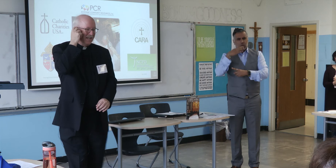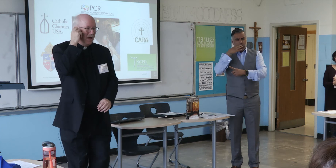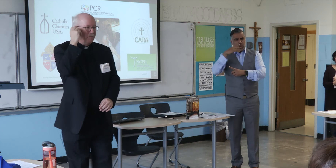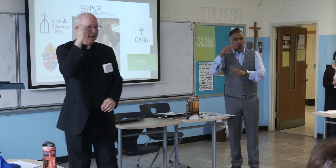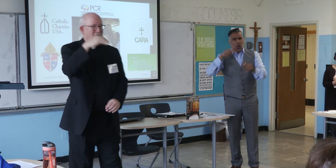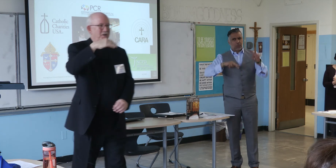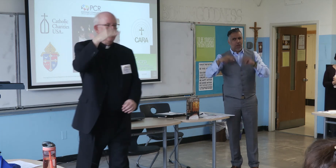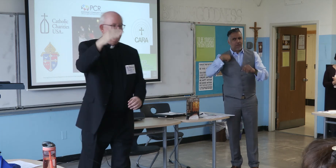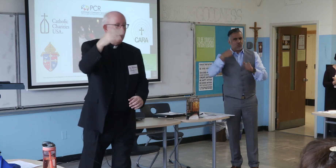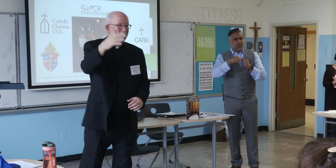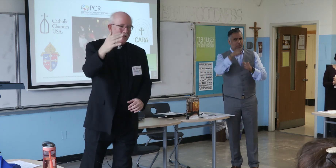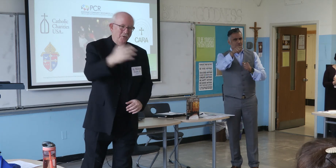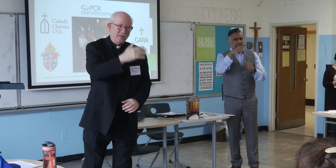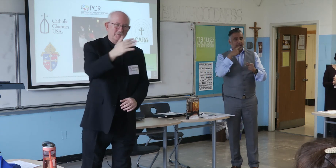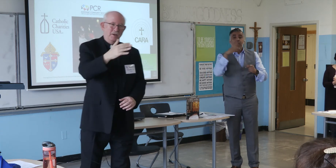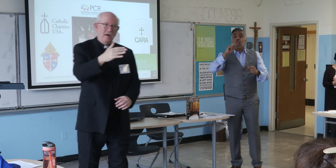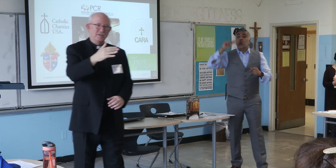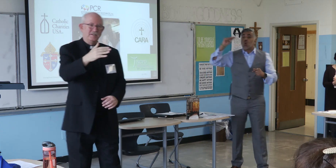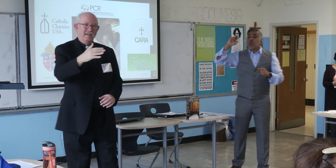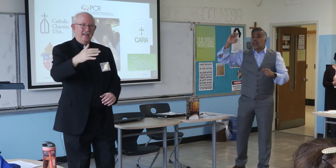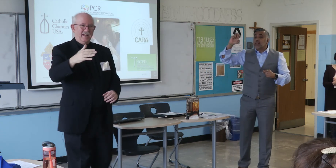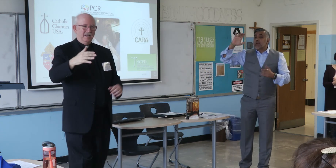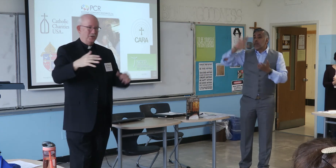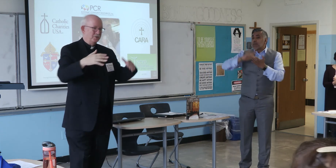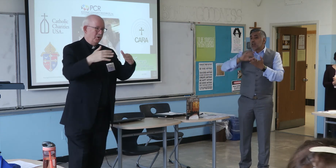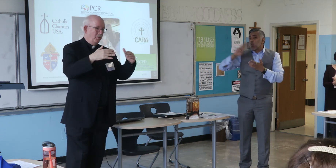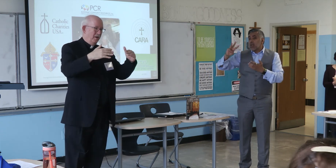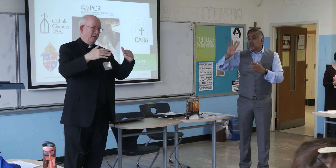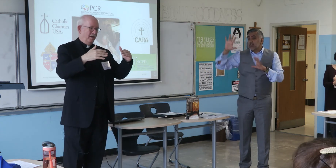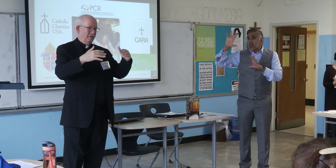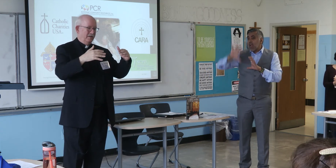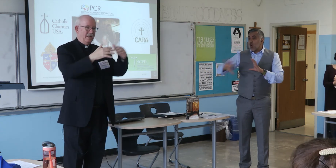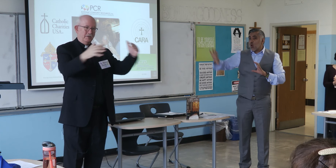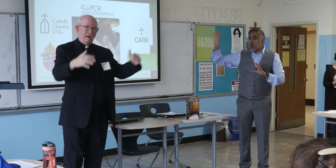Because we know in the Northeast/ Midwest, it's also the Catholic population,